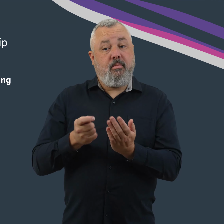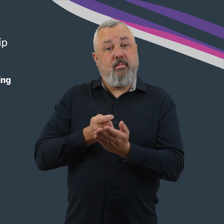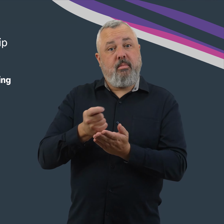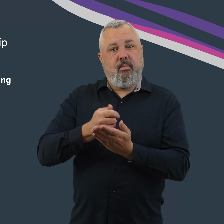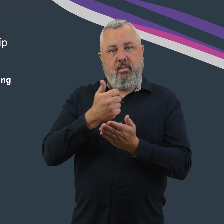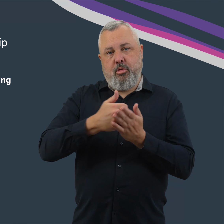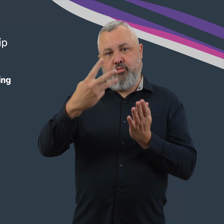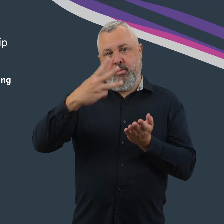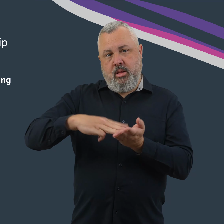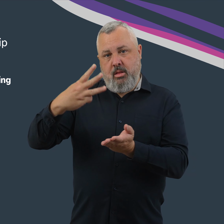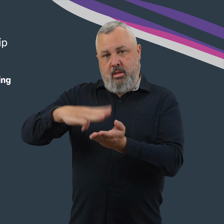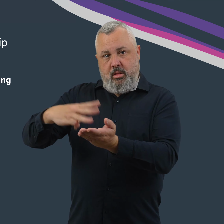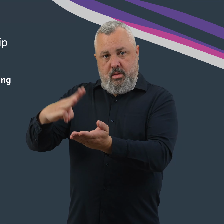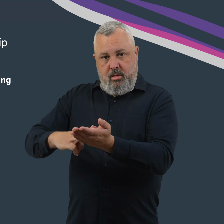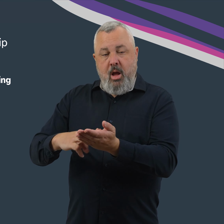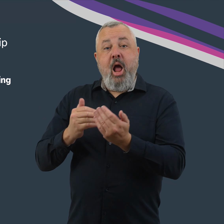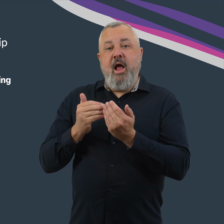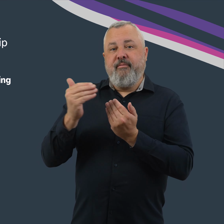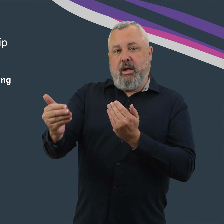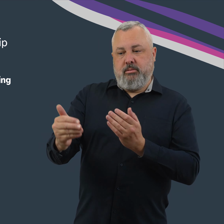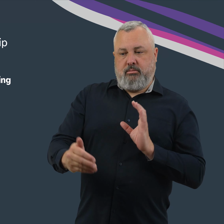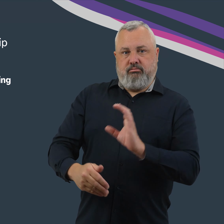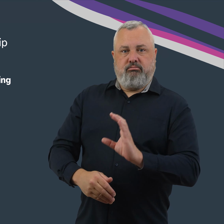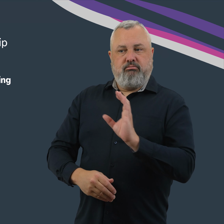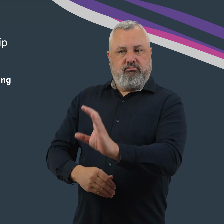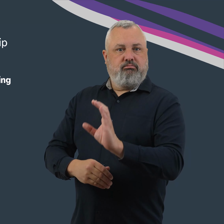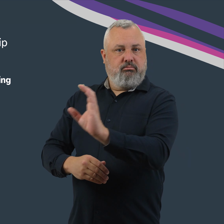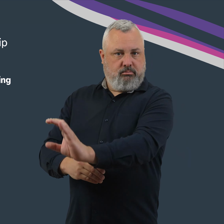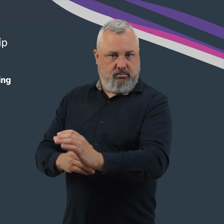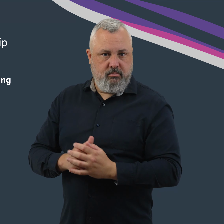The funding will be paid to the participant quarterly in advance.